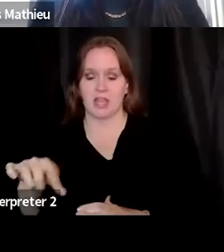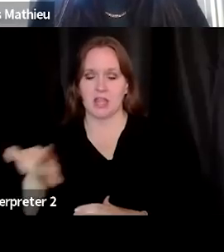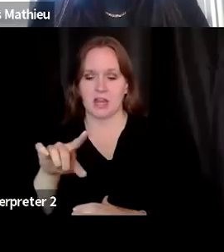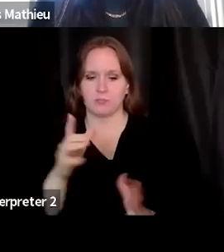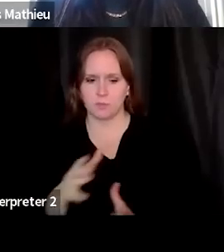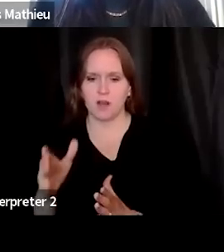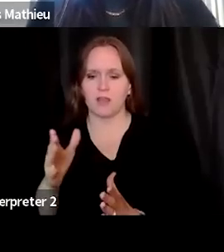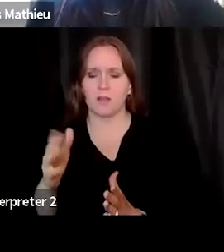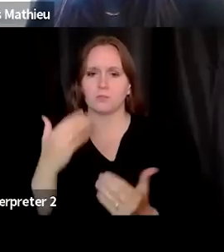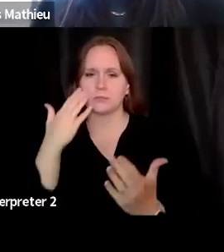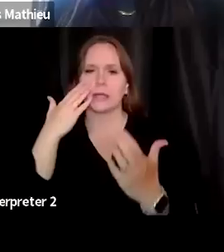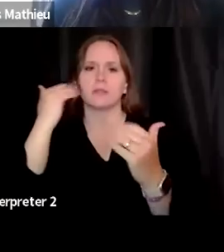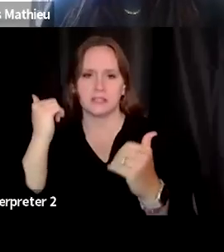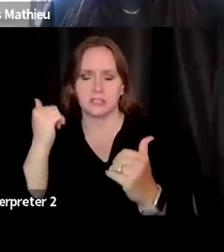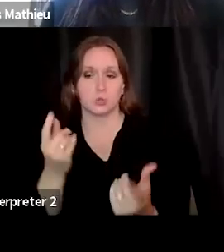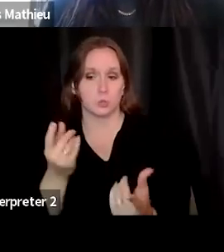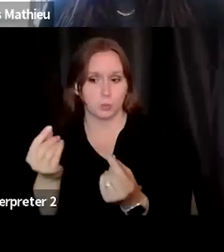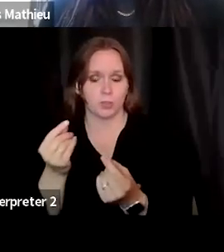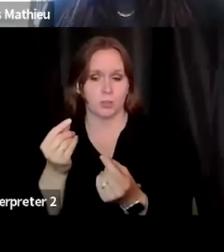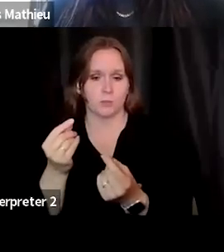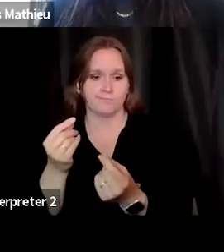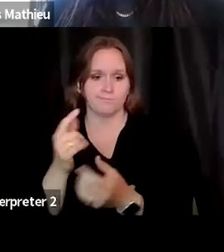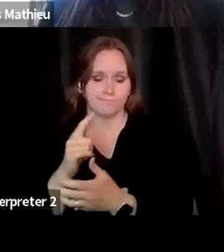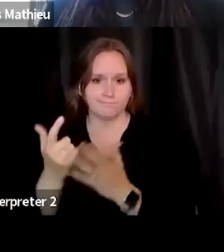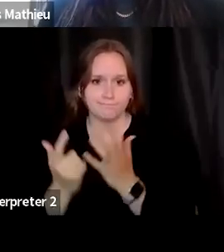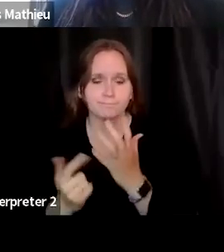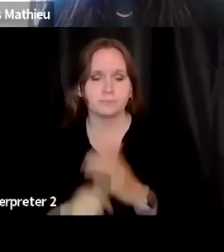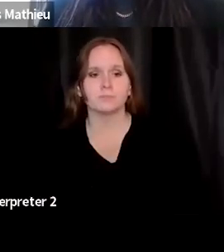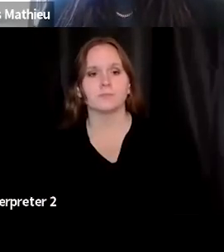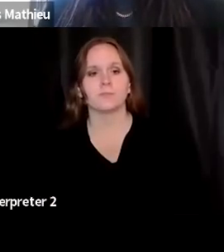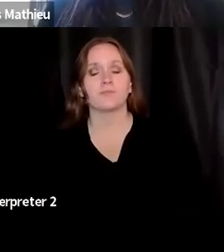And I think that includes concerns about safety,